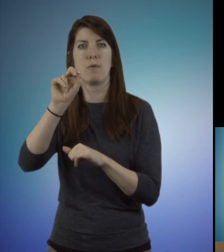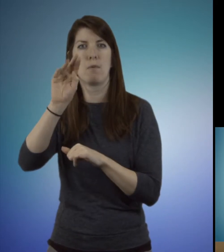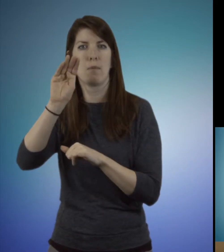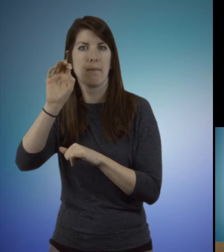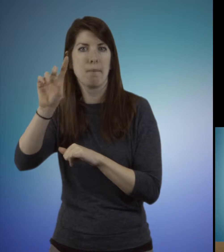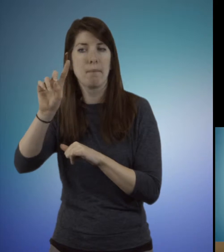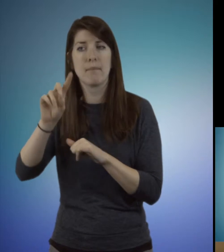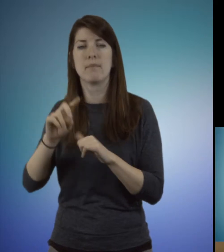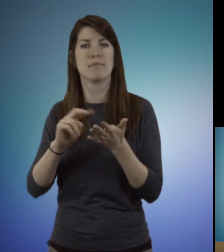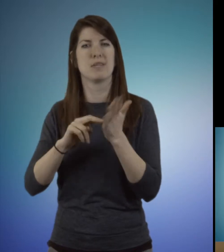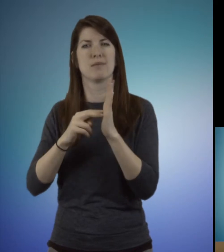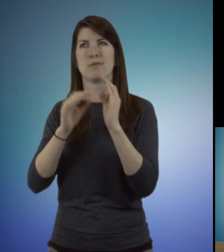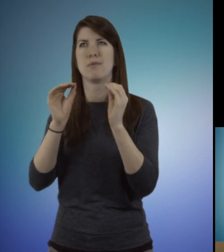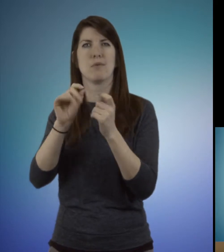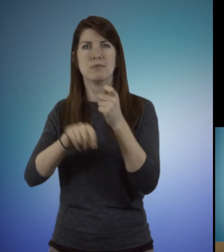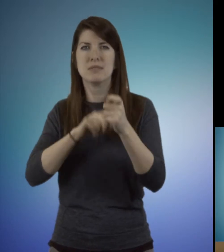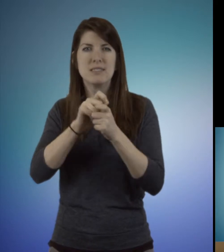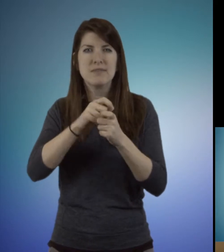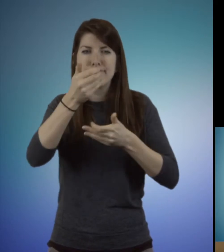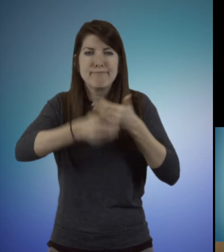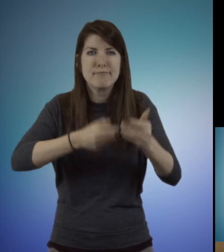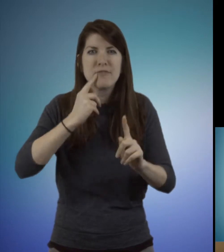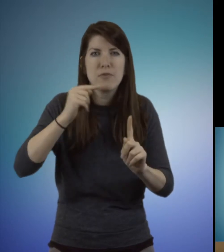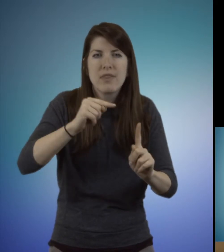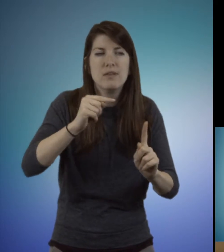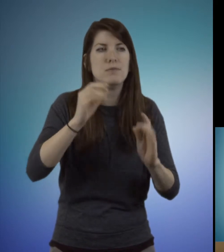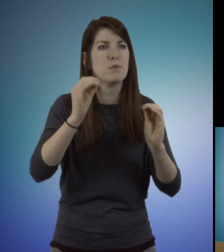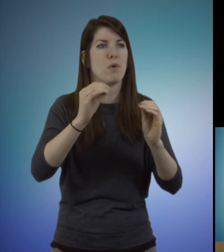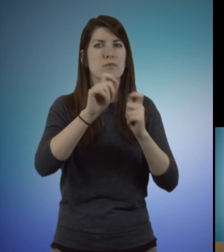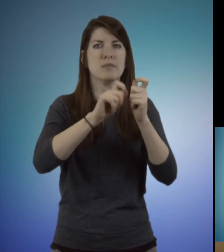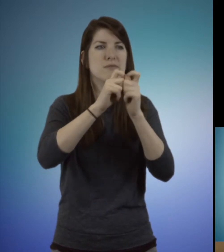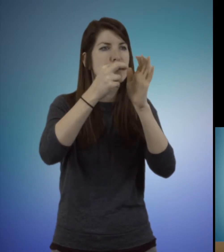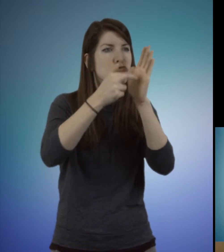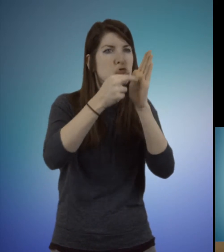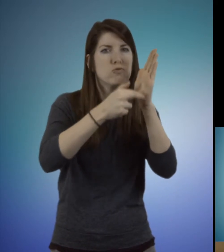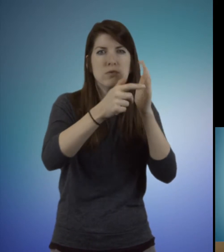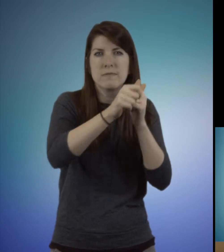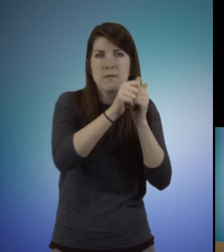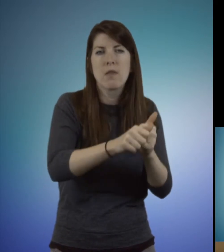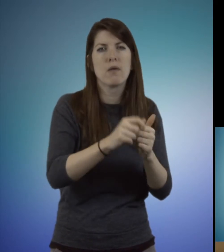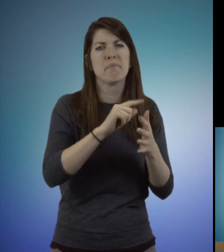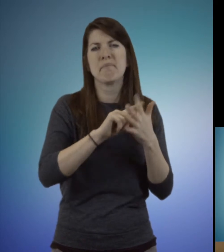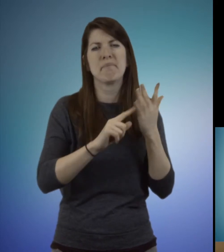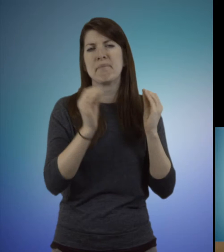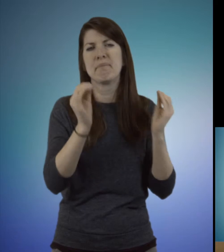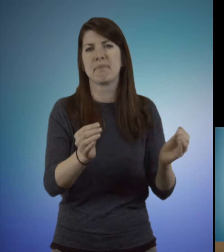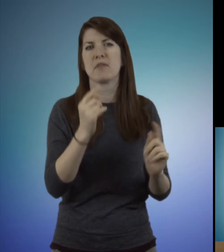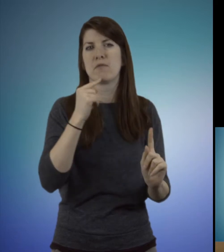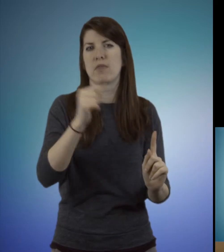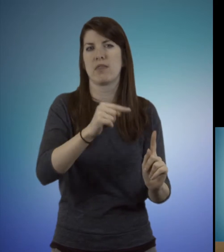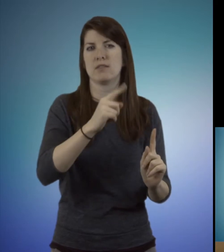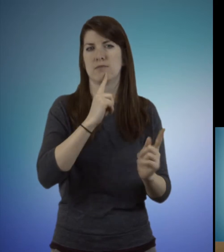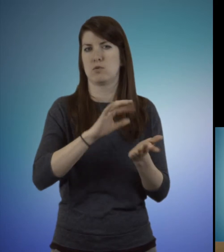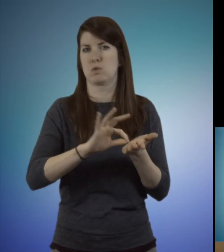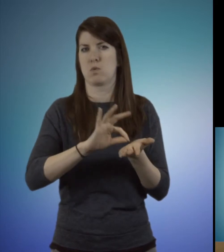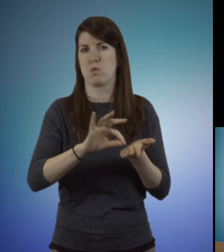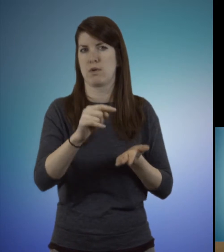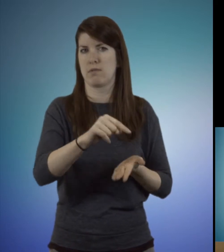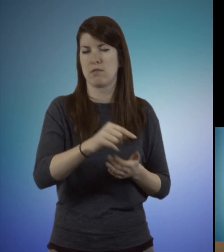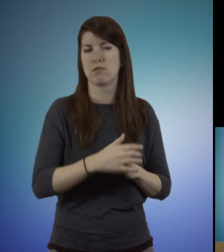So you will not have, there is no specific protocol, there is no specific way of having to follow specific rules in order to score it.